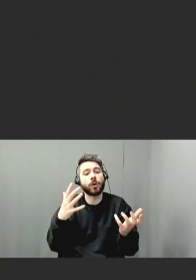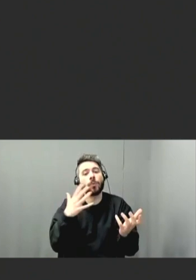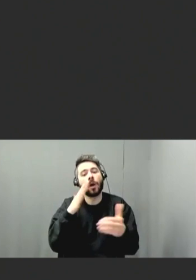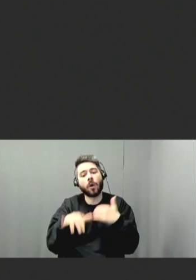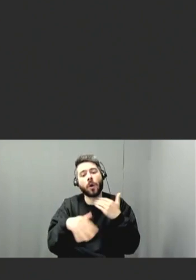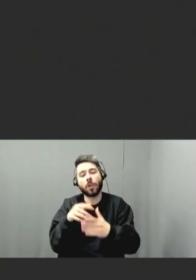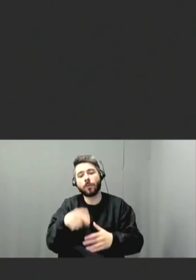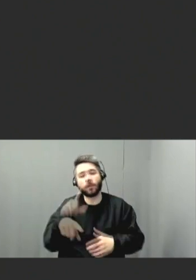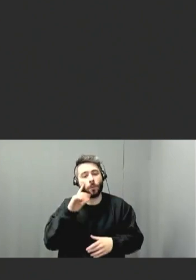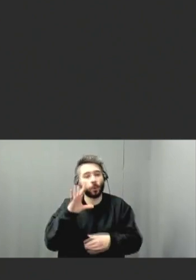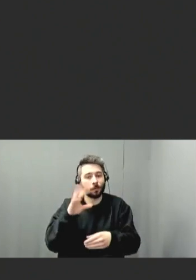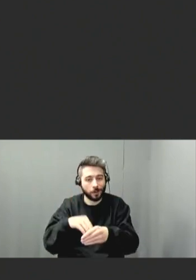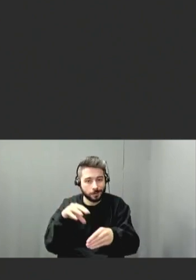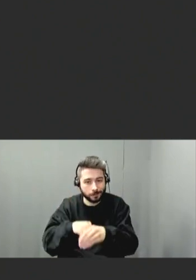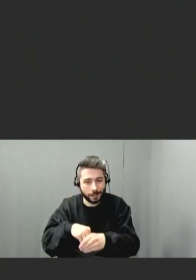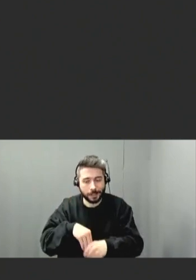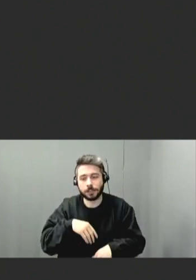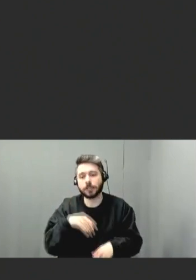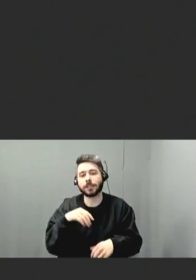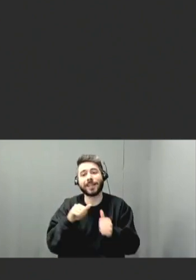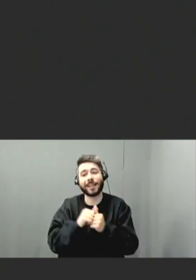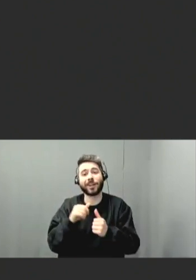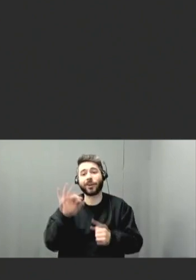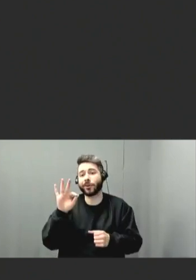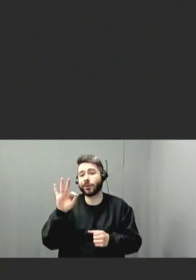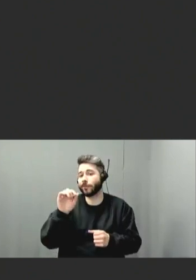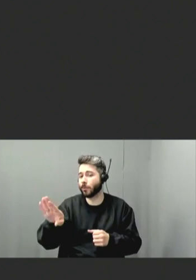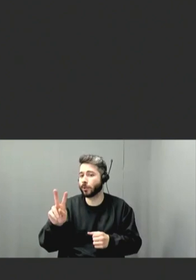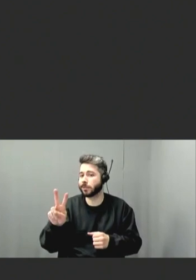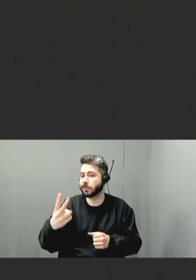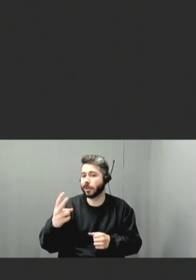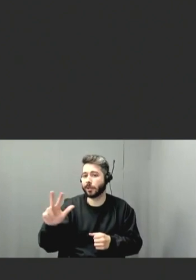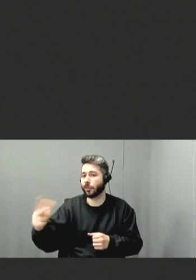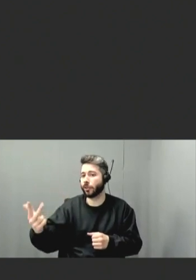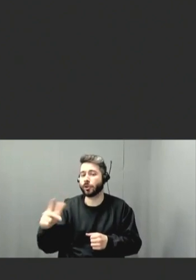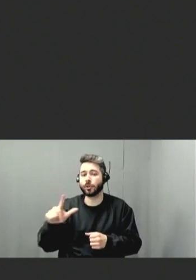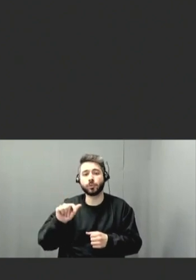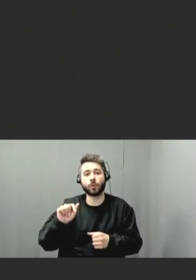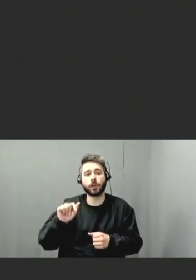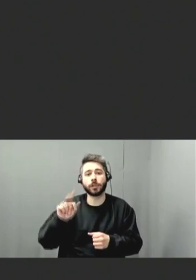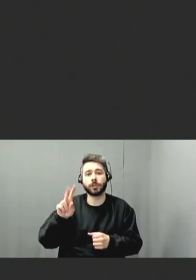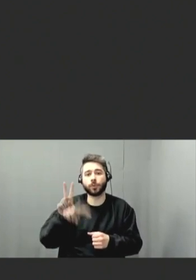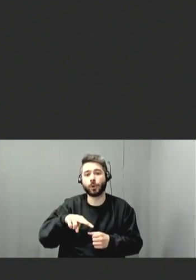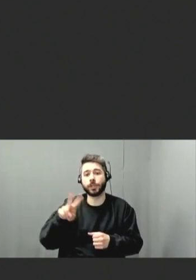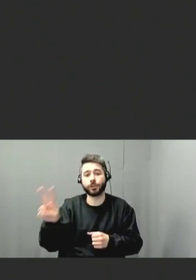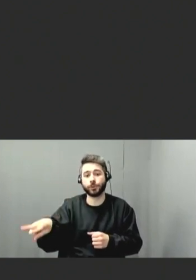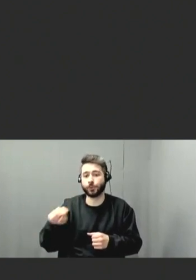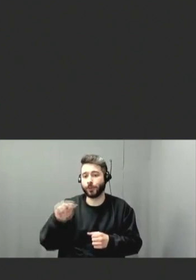participation in our February 2nd and 3rd, 2022 NVAC meeting.